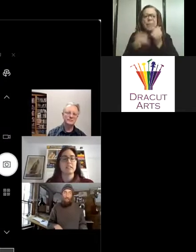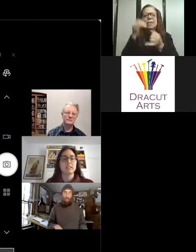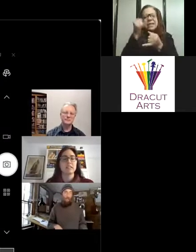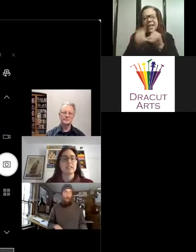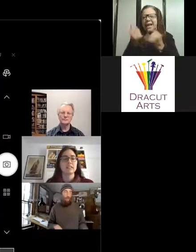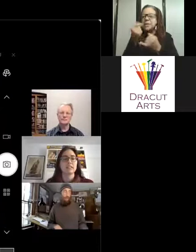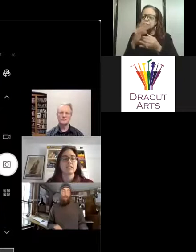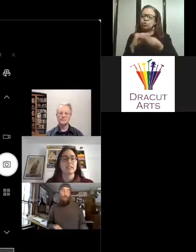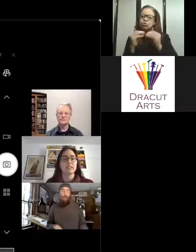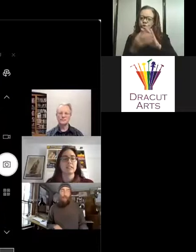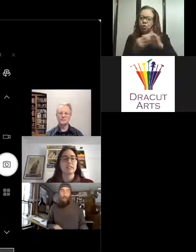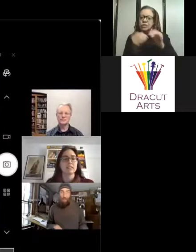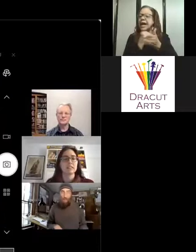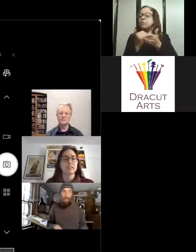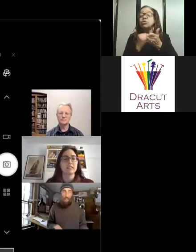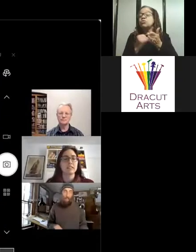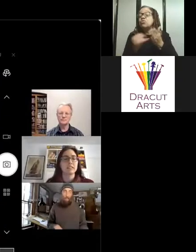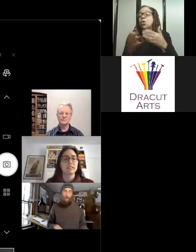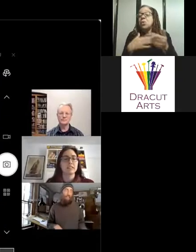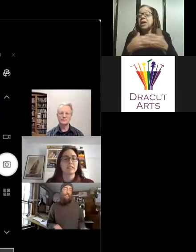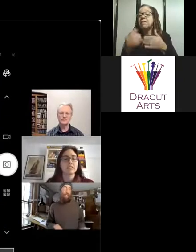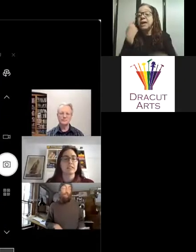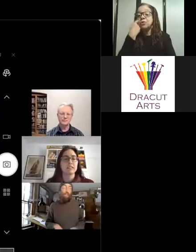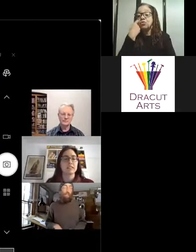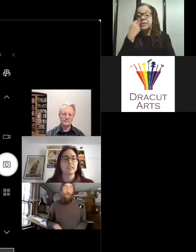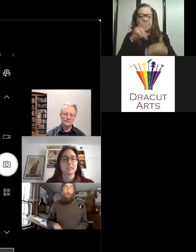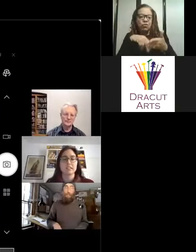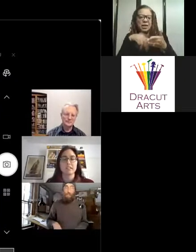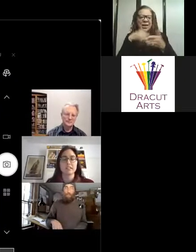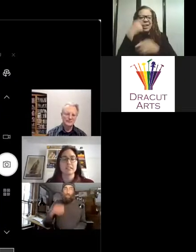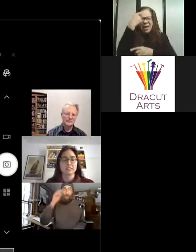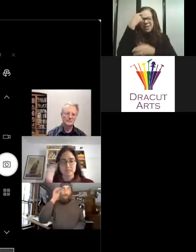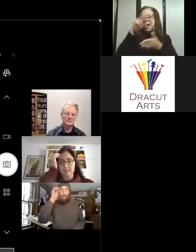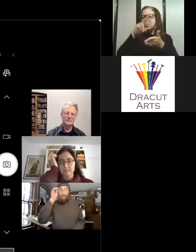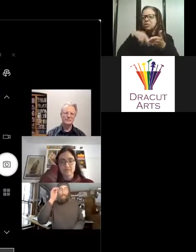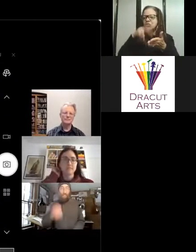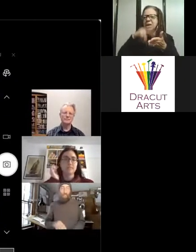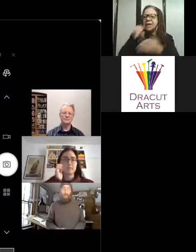I'll just draw whatever I've been reading recently. And I was reading I think I was reading Shelby Foote's novelistic treatment of